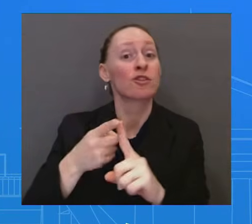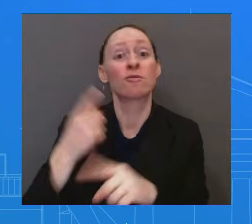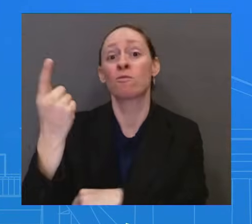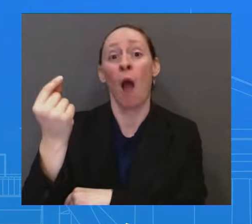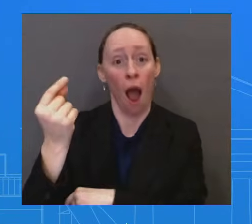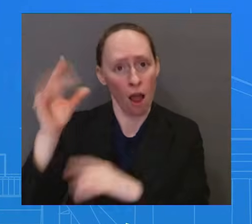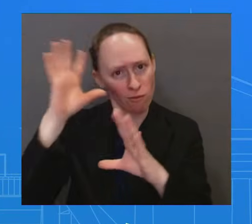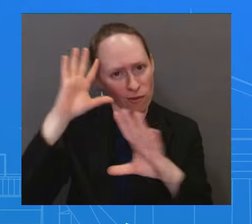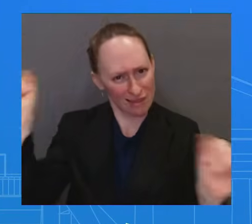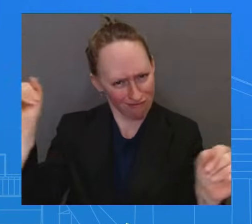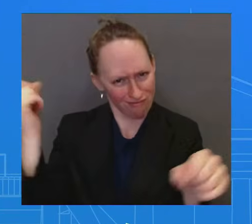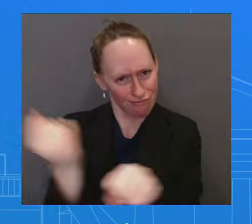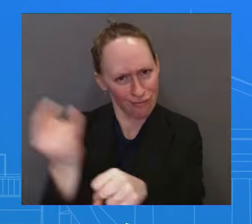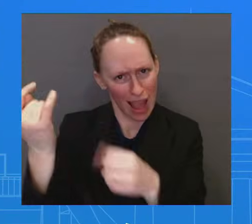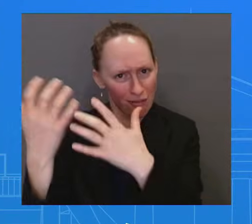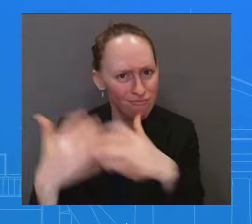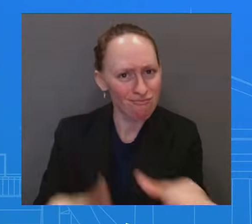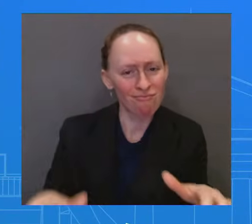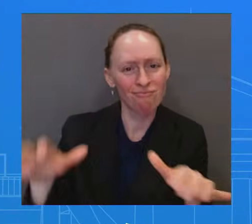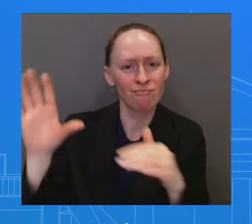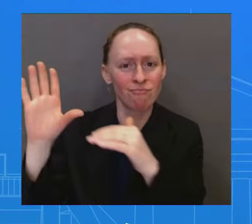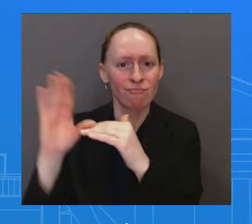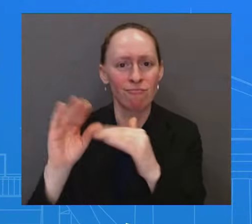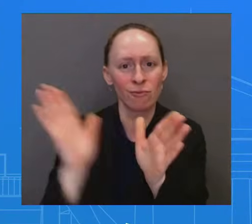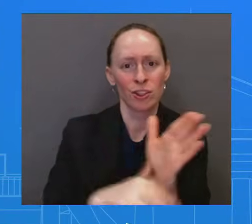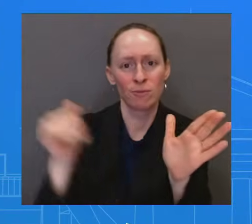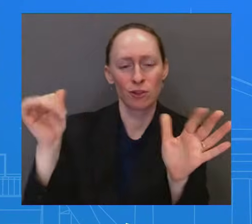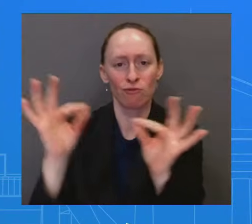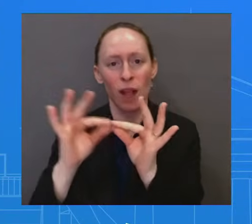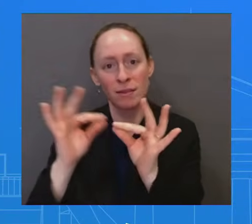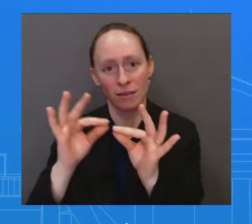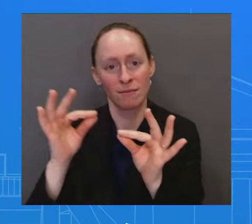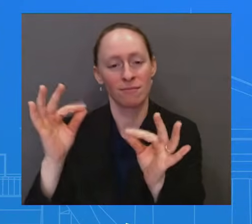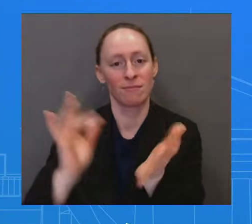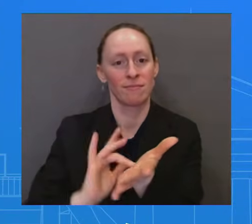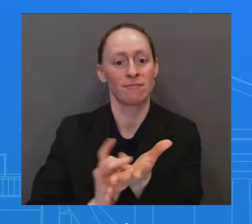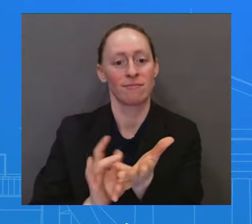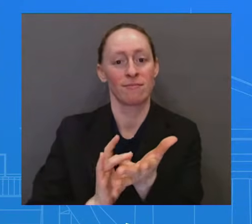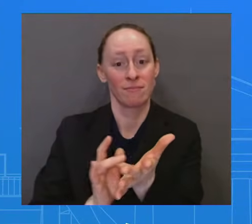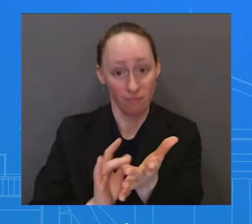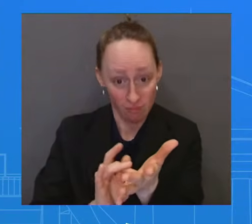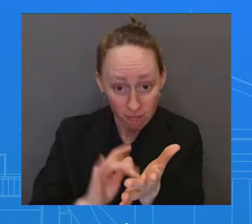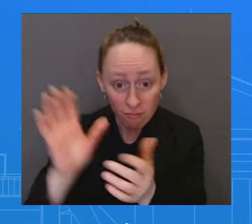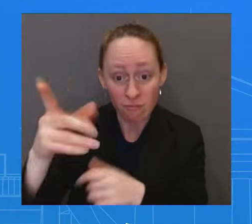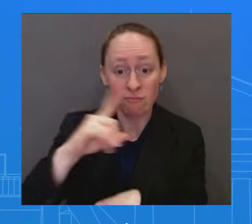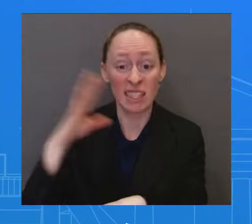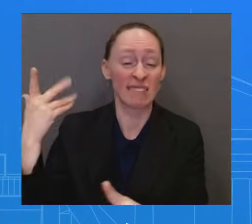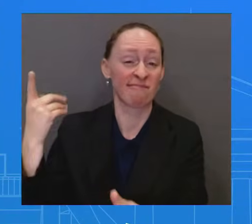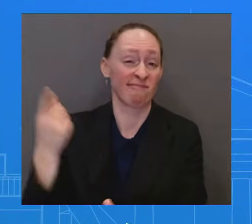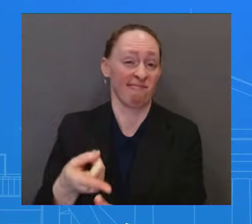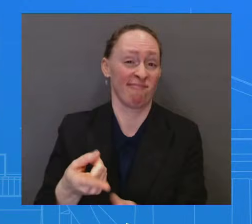which every single Republican member of Congress voted against, we're taking on Big Pharma.